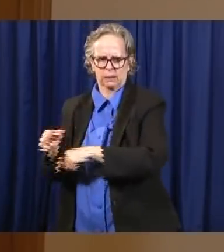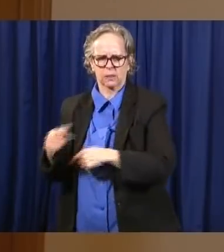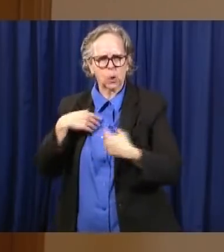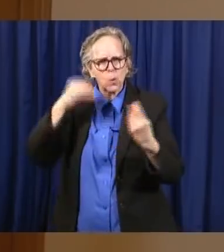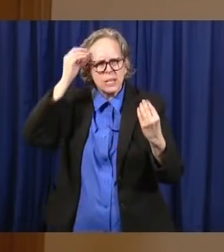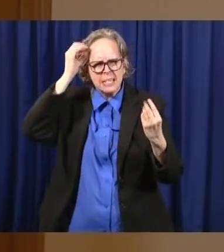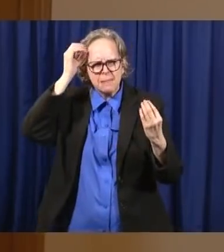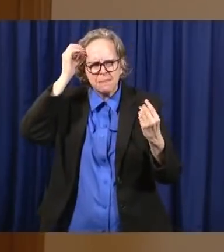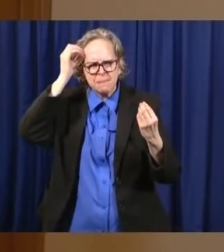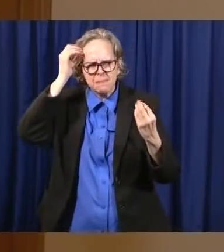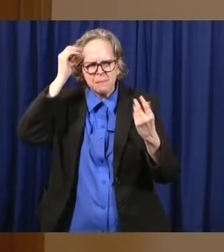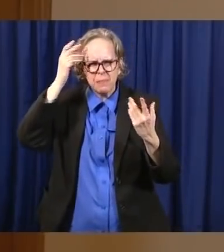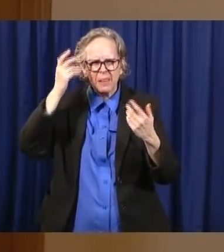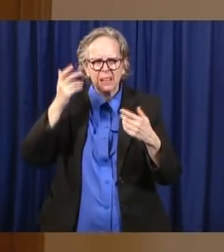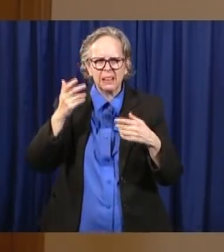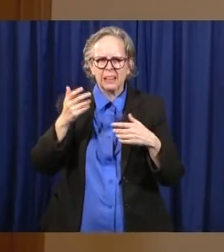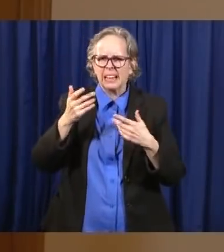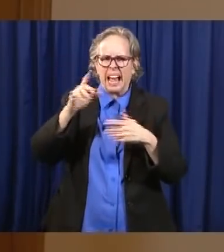MEASURES A DIFFERENT TIMES AND